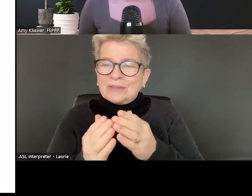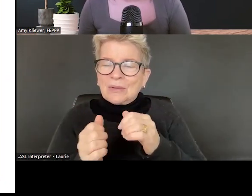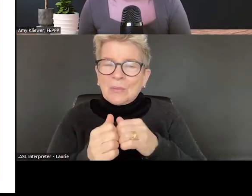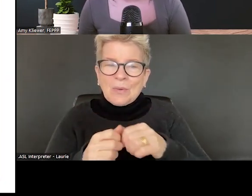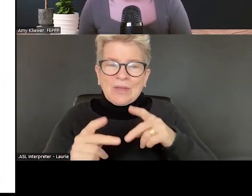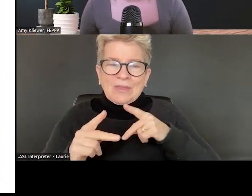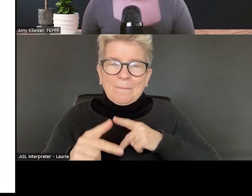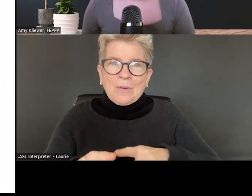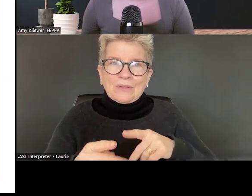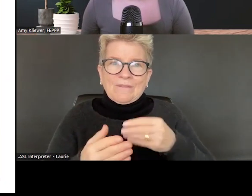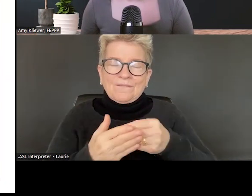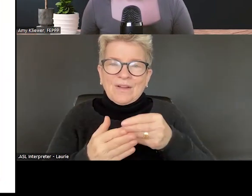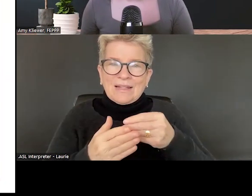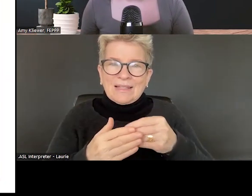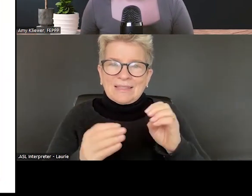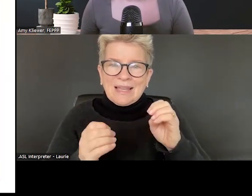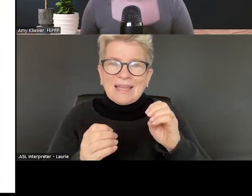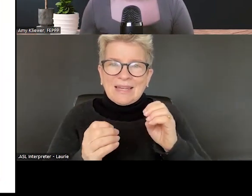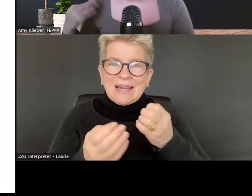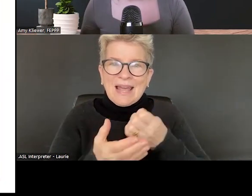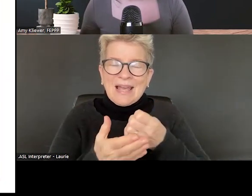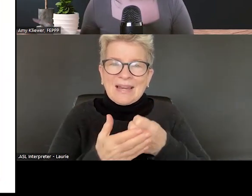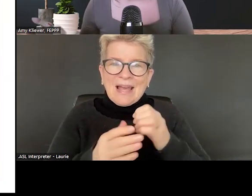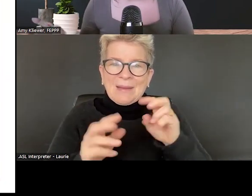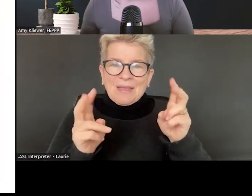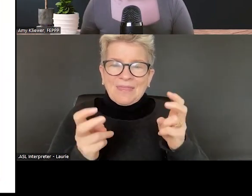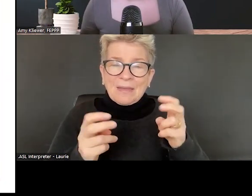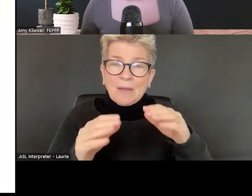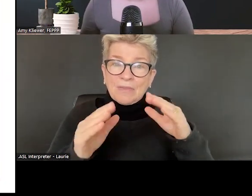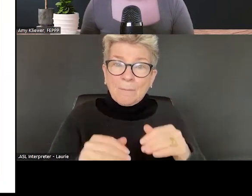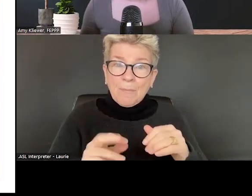themes; and in the bottom right you will see our YouTube page where we